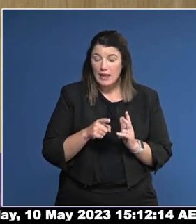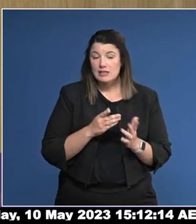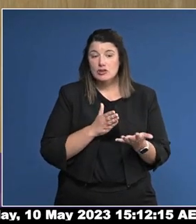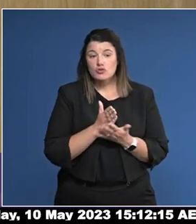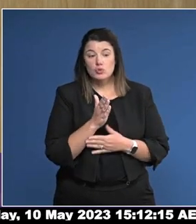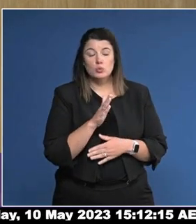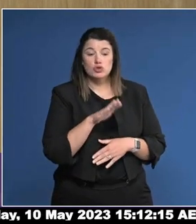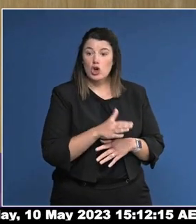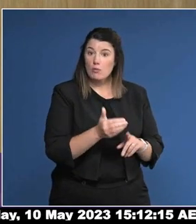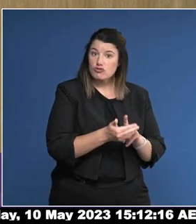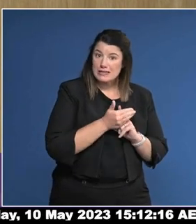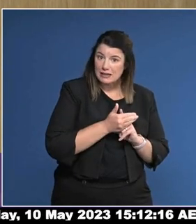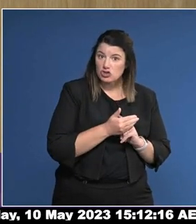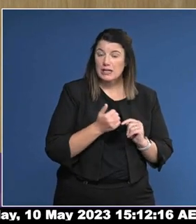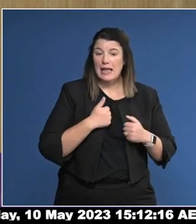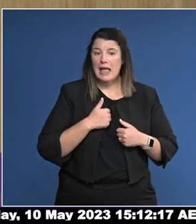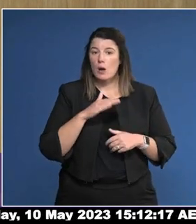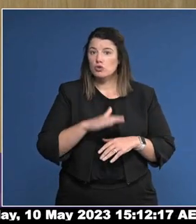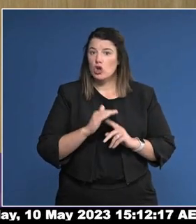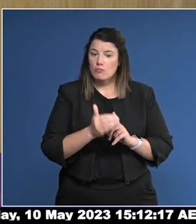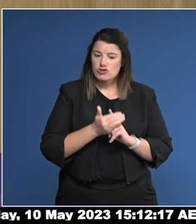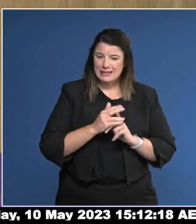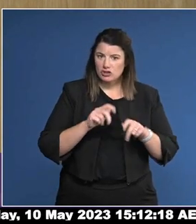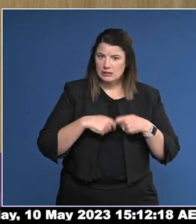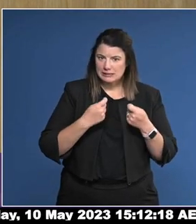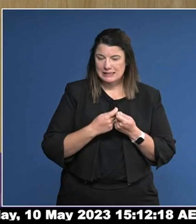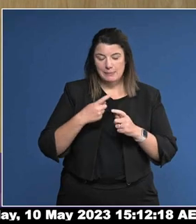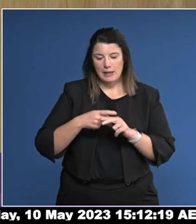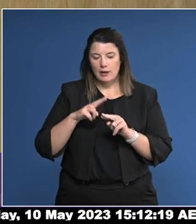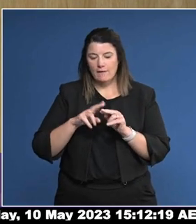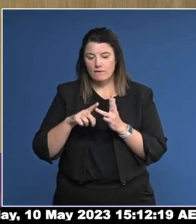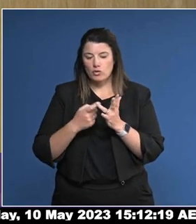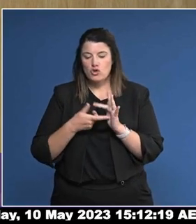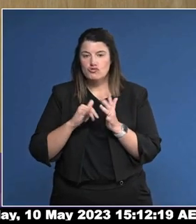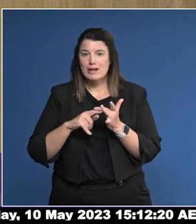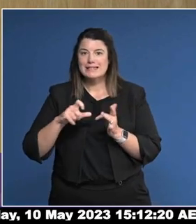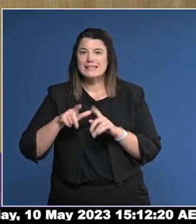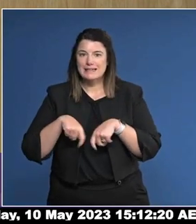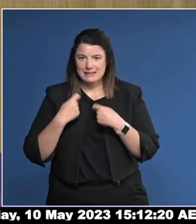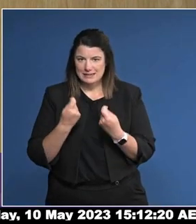protection team, our forensic team, and that the initial conversations around that would go to the SCAN process.